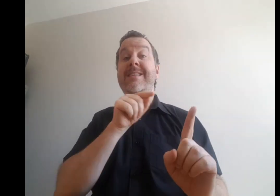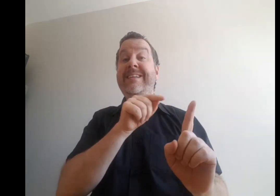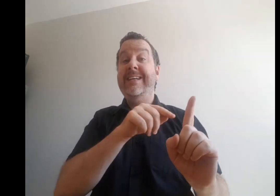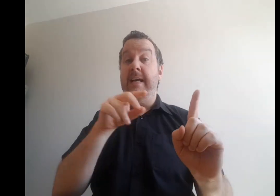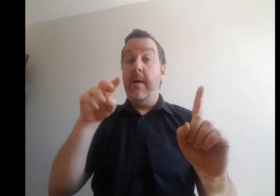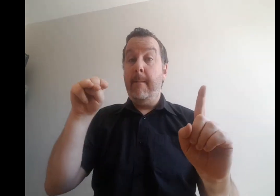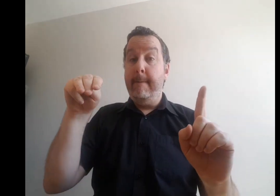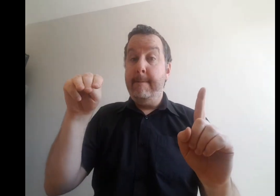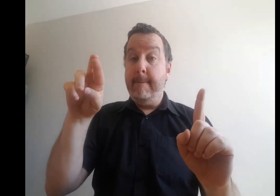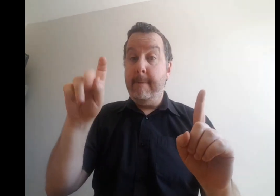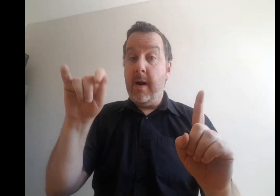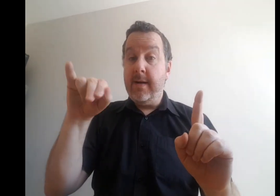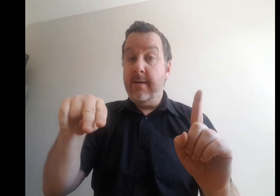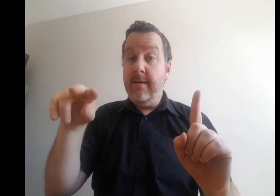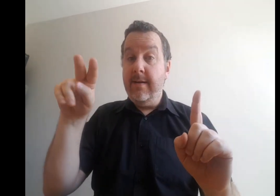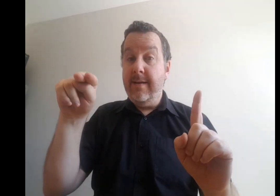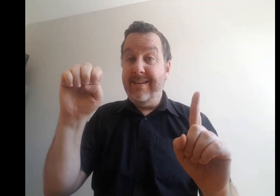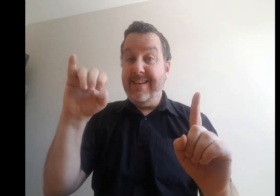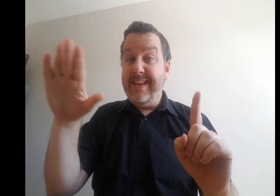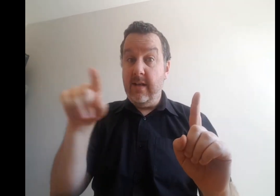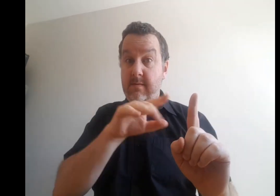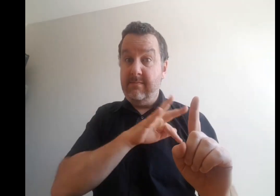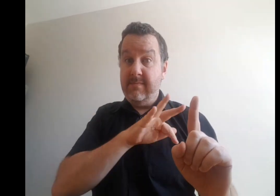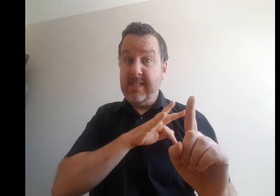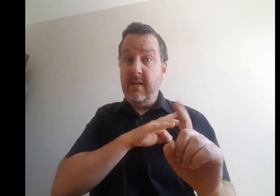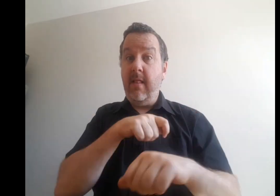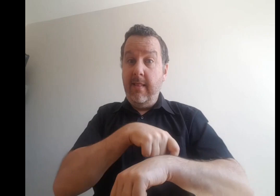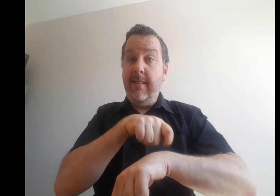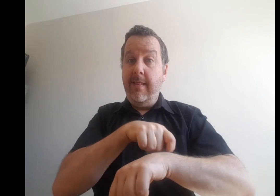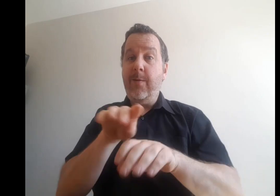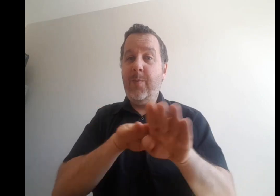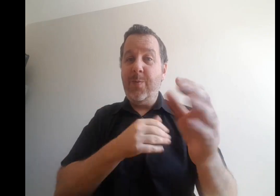Martin himself was certainly no stranger to the courts either.